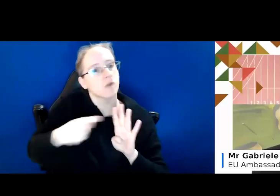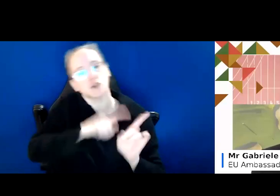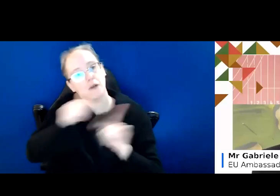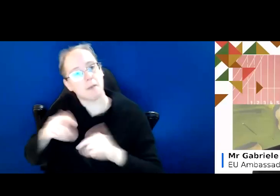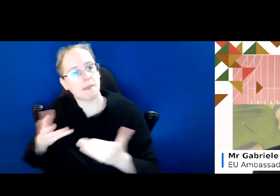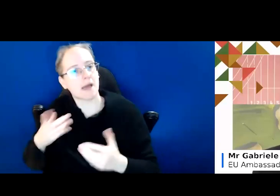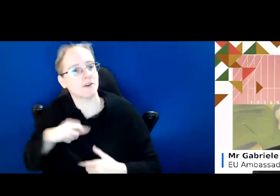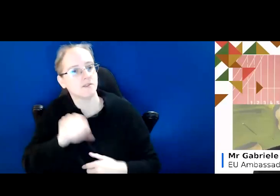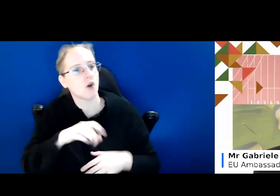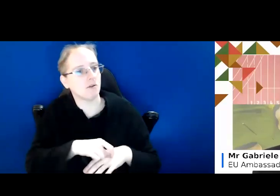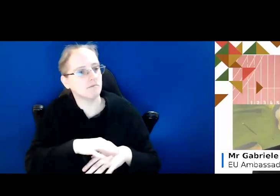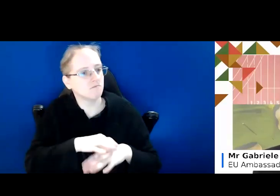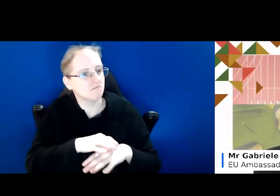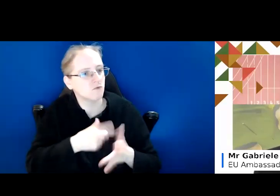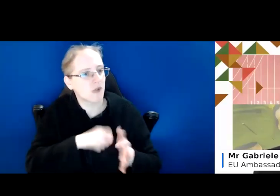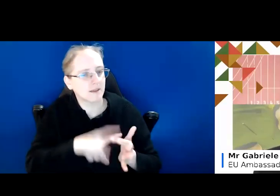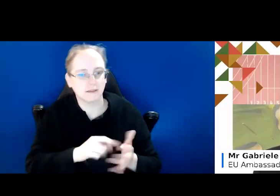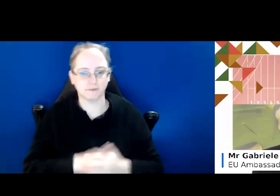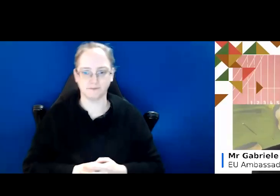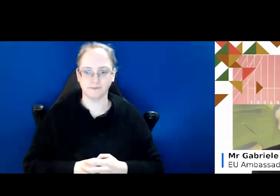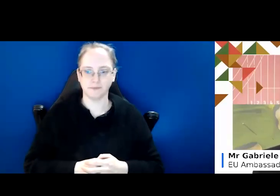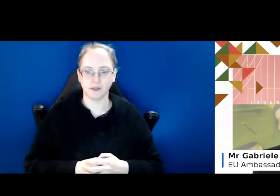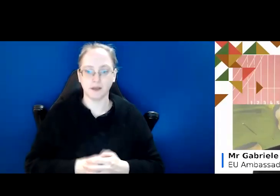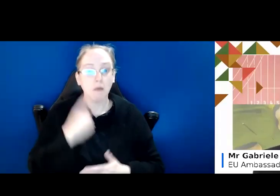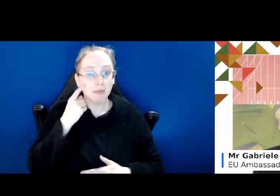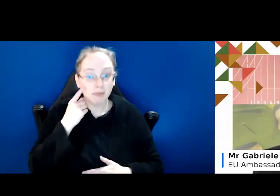Wimbledon or another 13 Grand Slam titles?